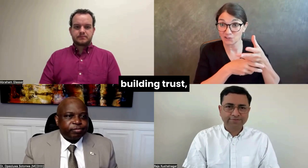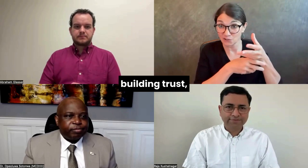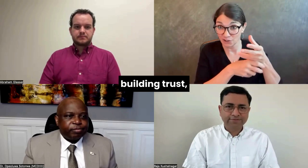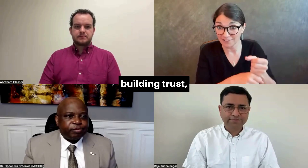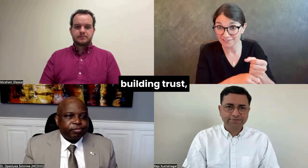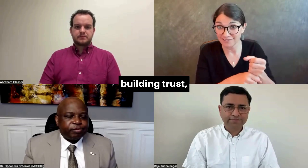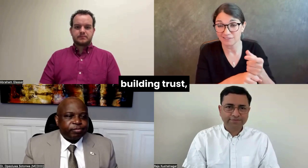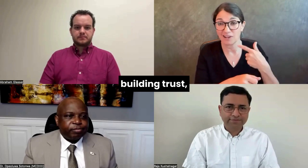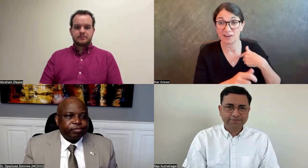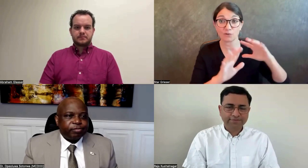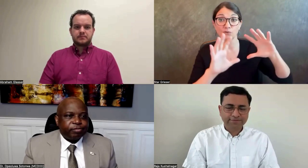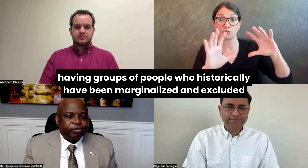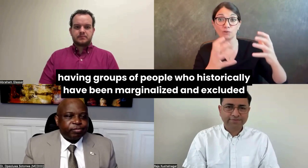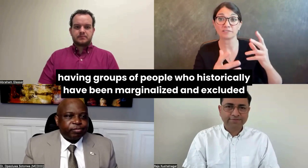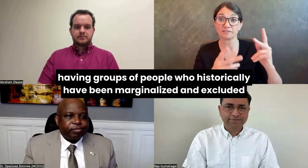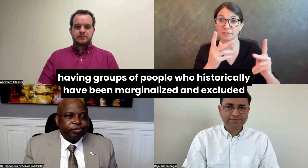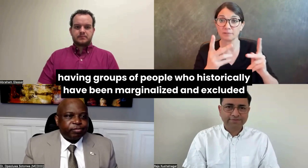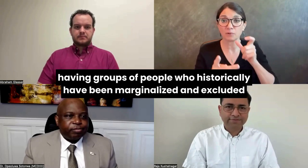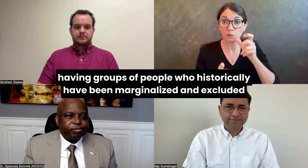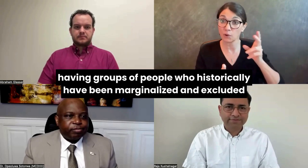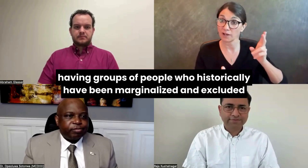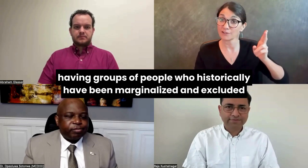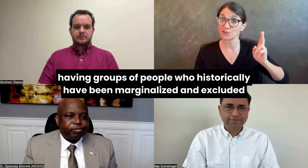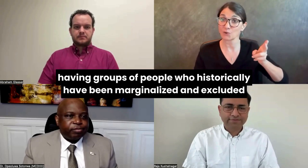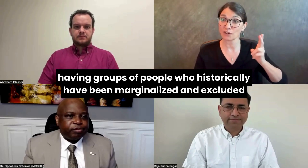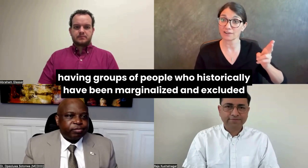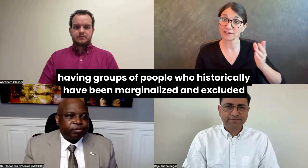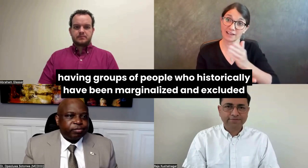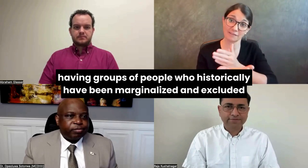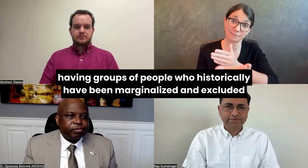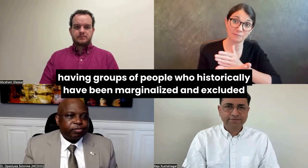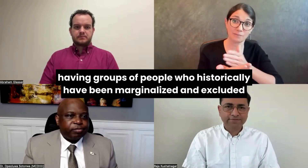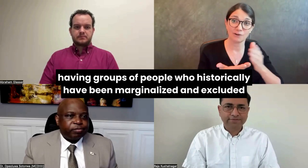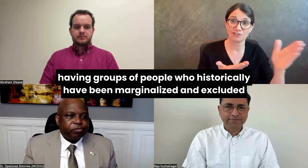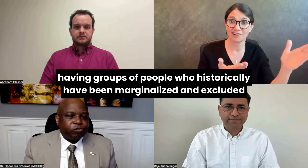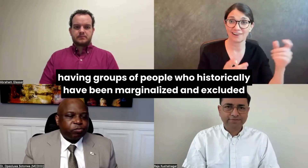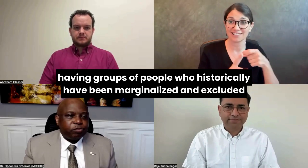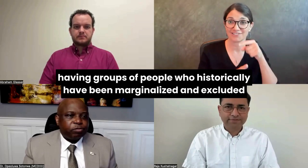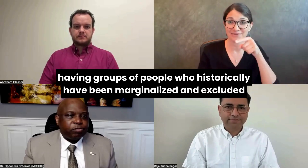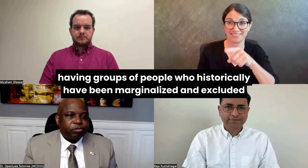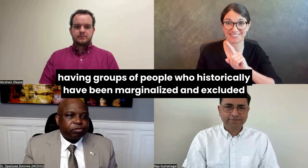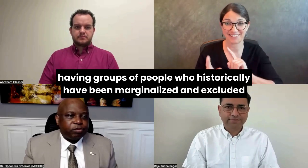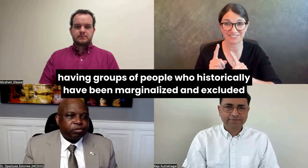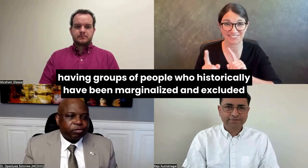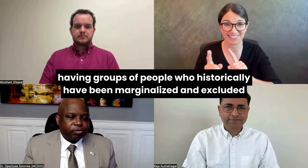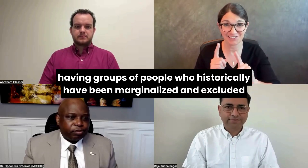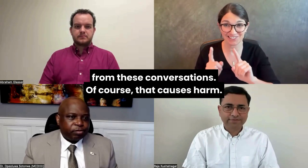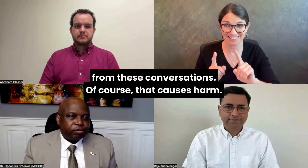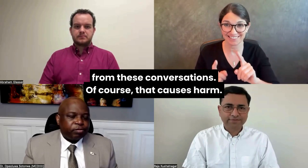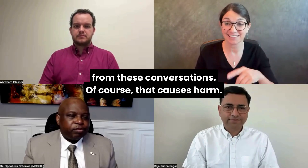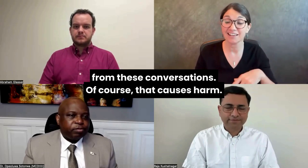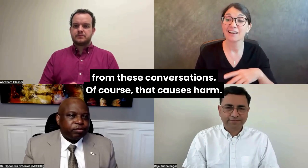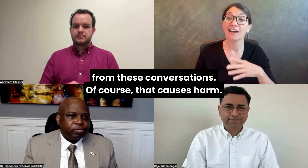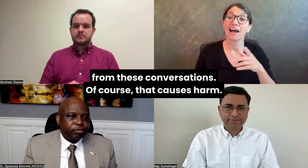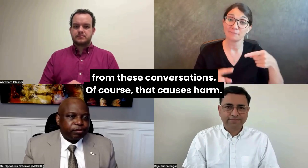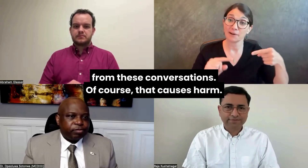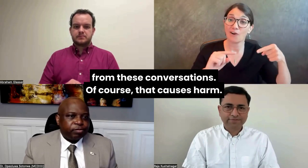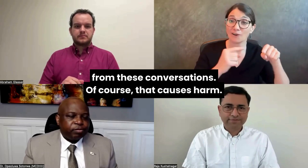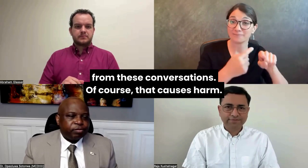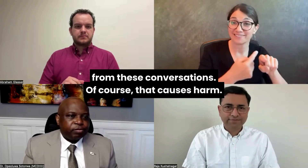having groups of people who historically have been marginalized and excluded from these conversations. Of course, that causes harm.